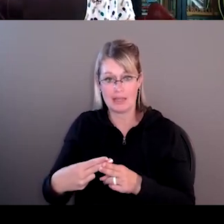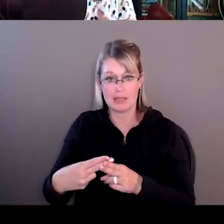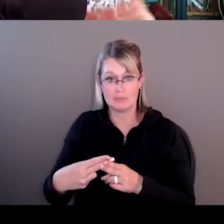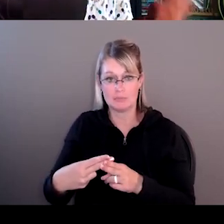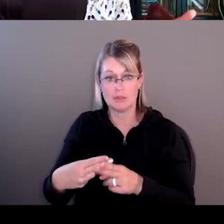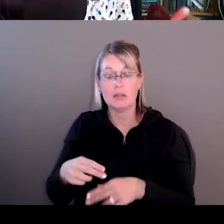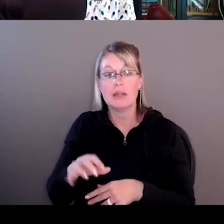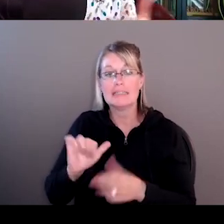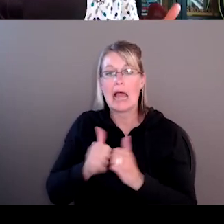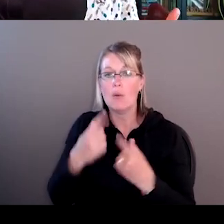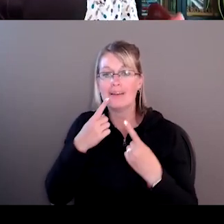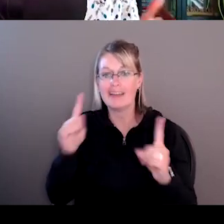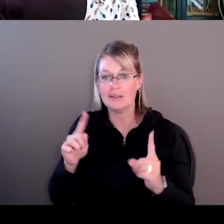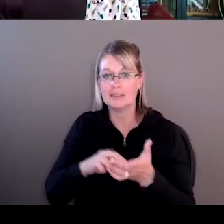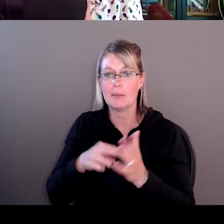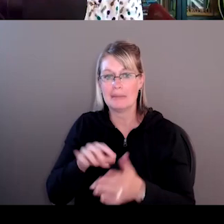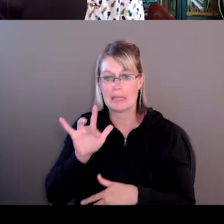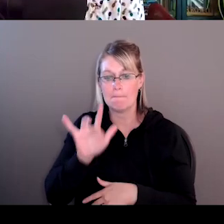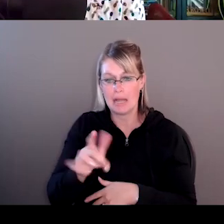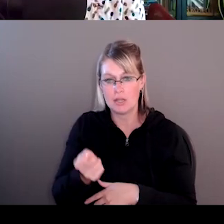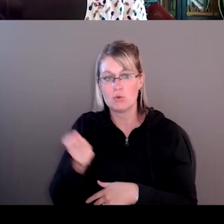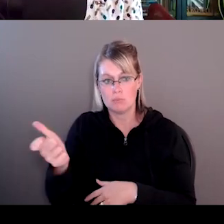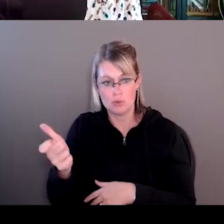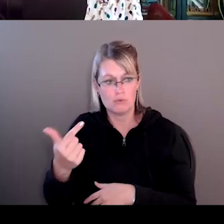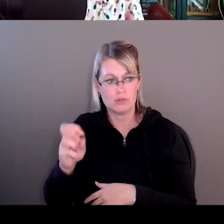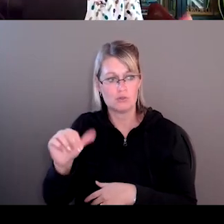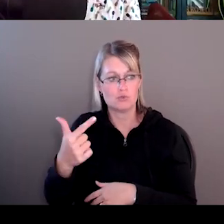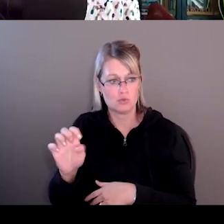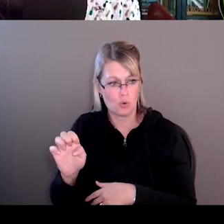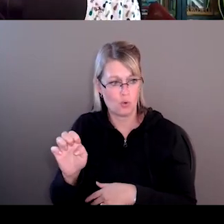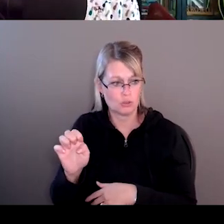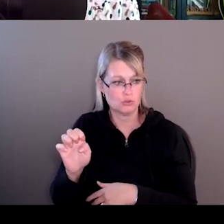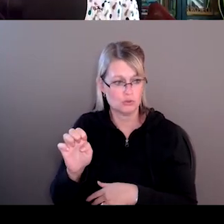the way it is announced would be button removed George Orwell. Yes, I have a demo on my side,